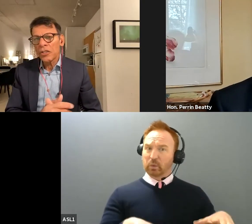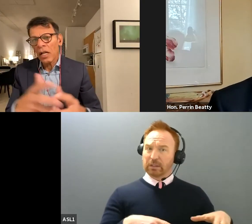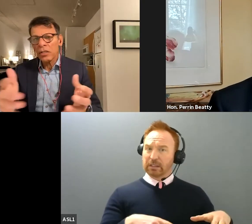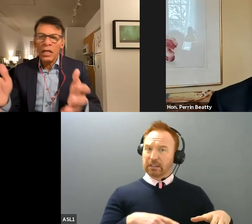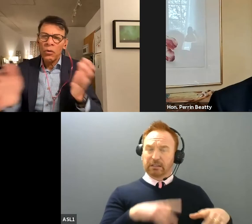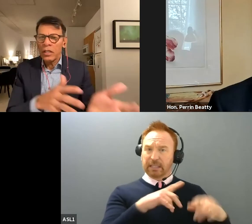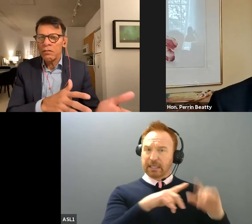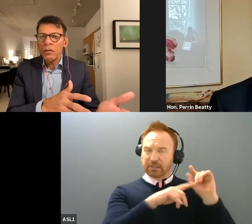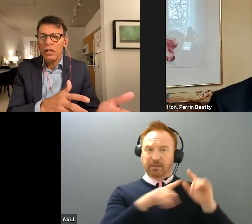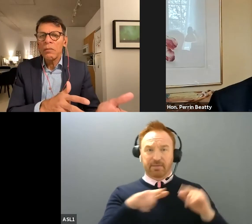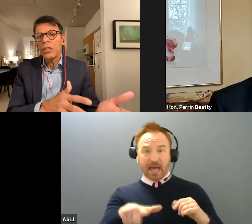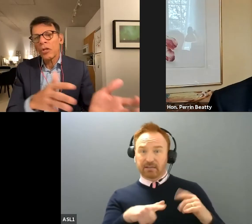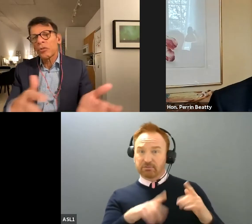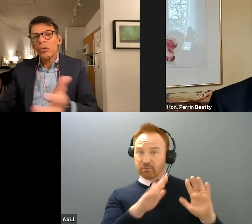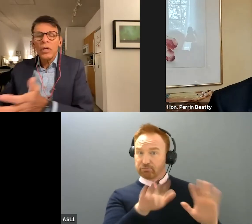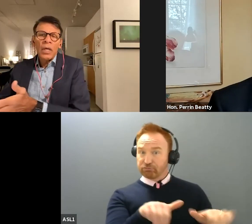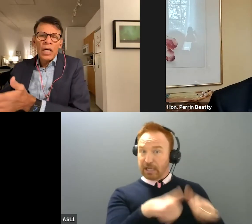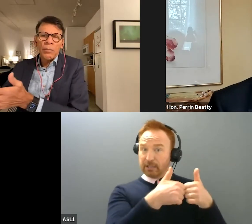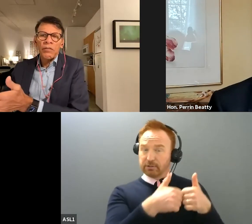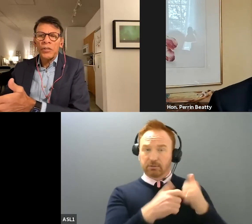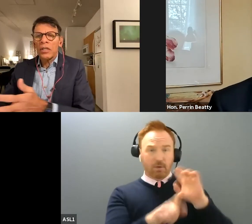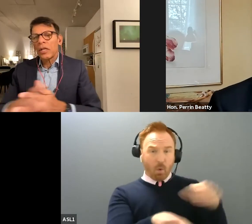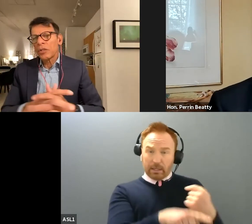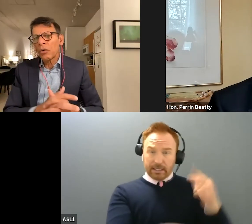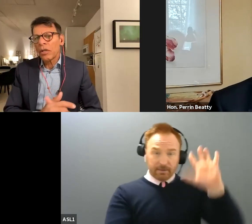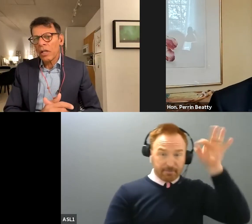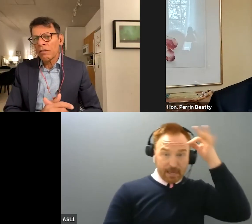challenge not only at the federal level, but also at the provincial and territorial level.